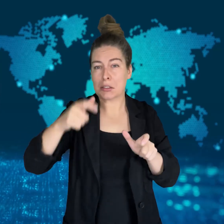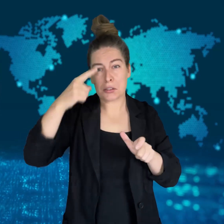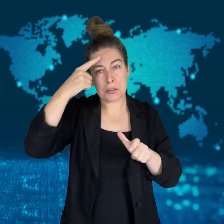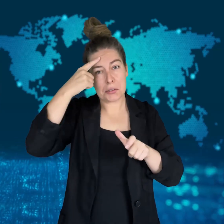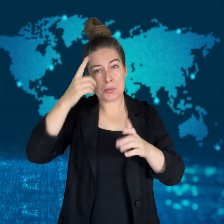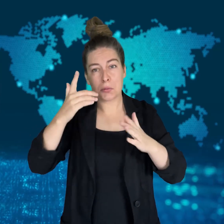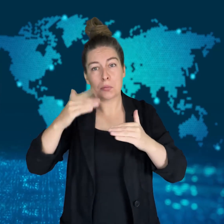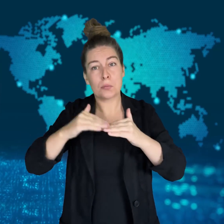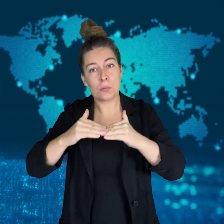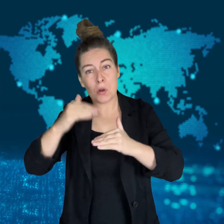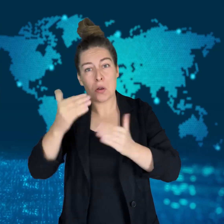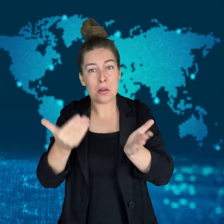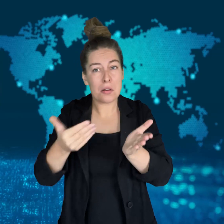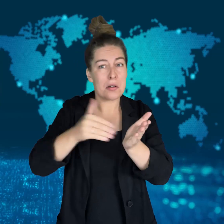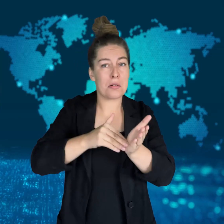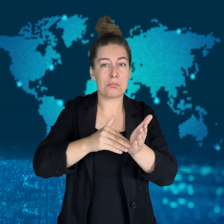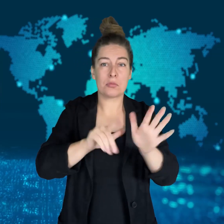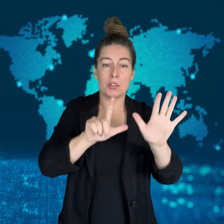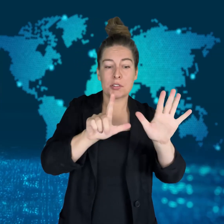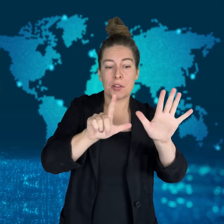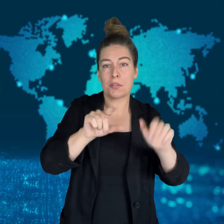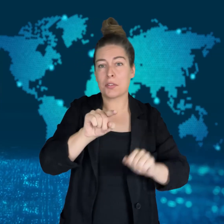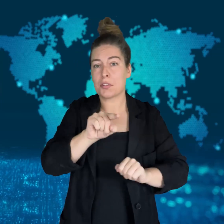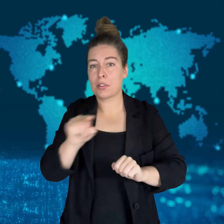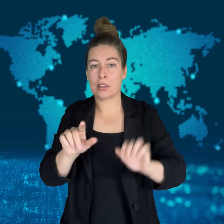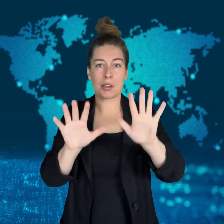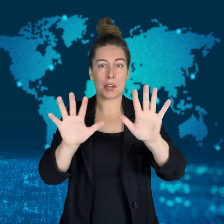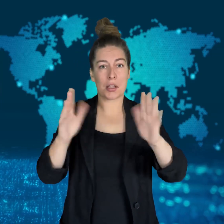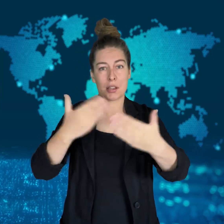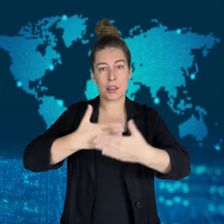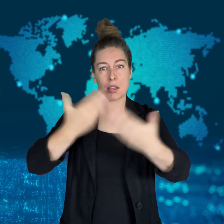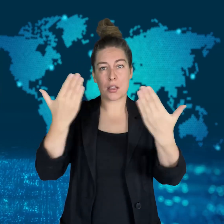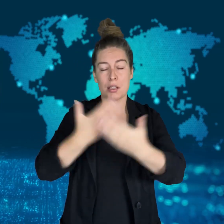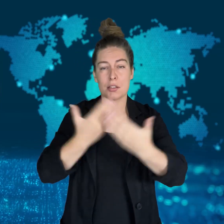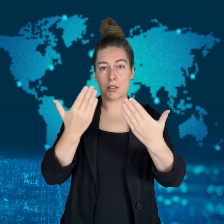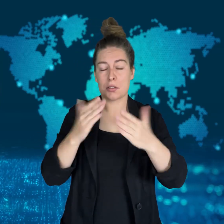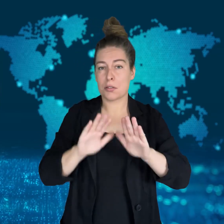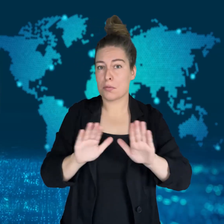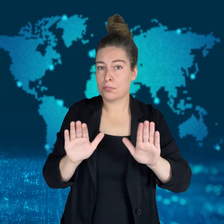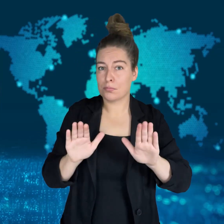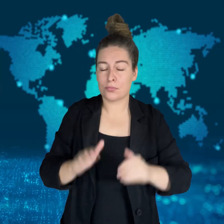Gaza City will last at least seven to ten more days.